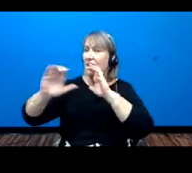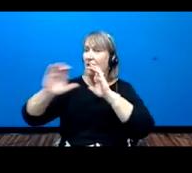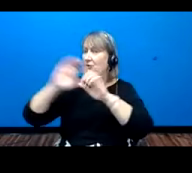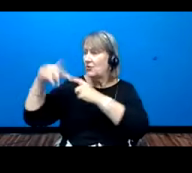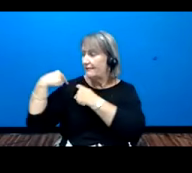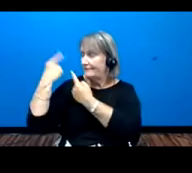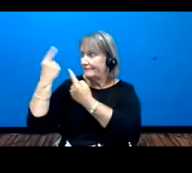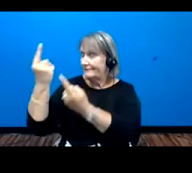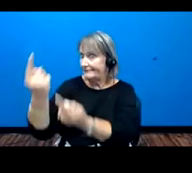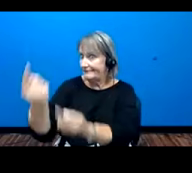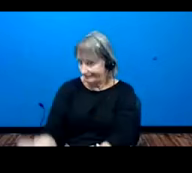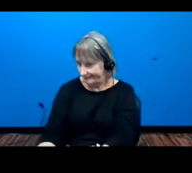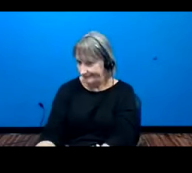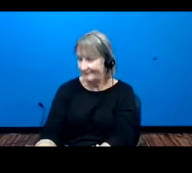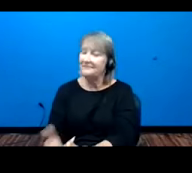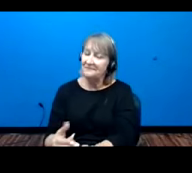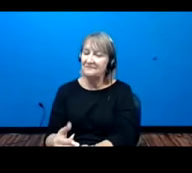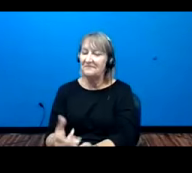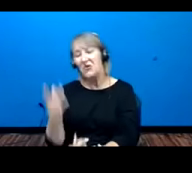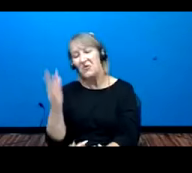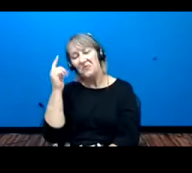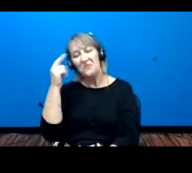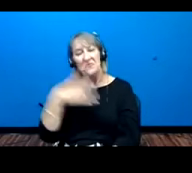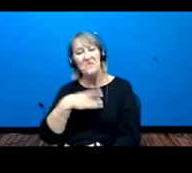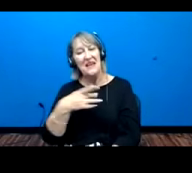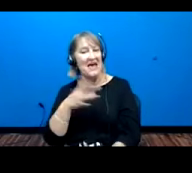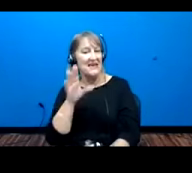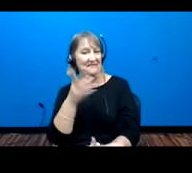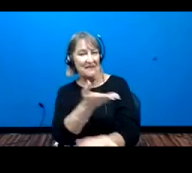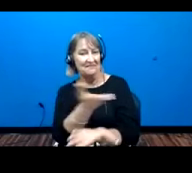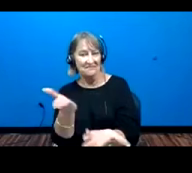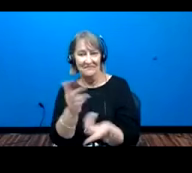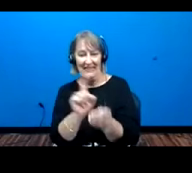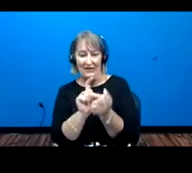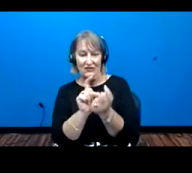and just wanted to share that with all of you. And that just really speaks to overall the impact of the project